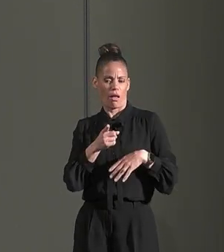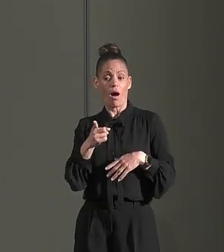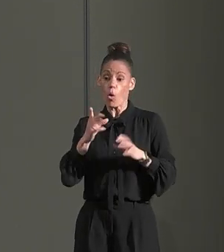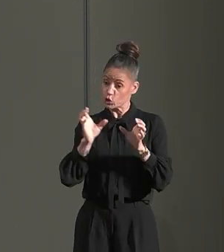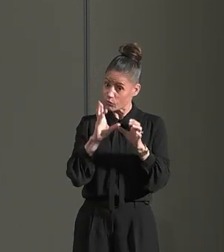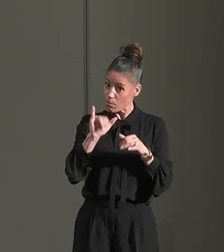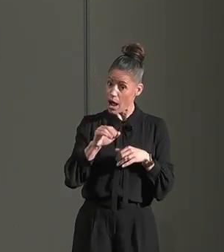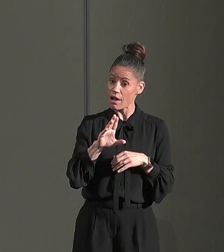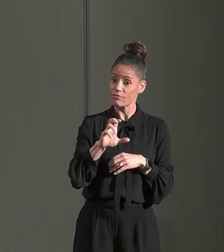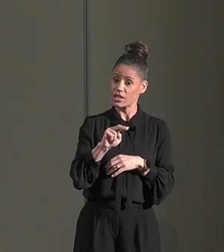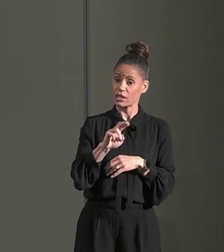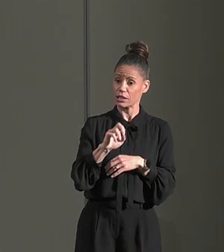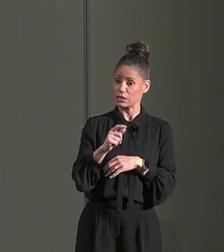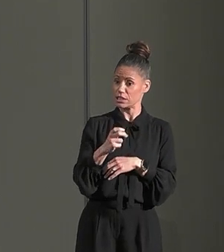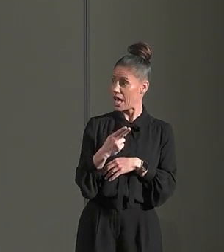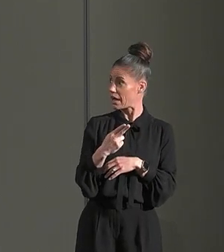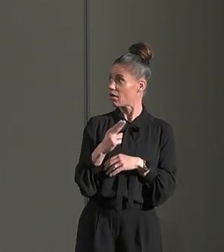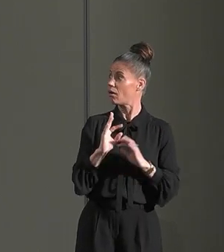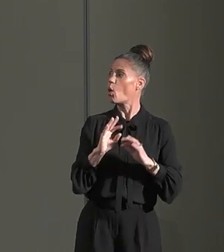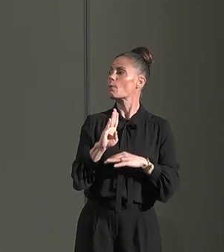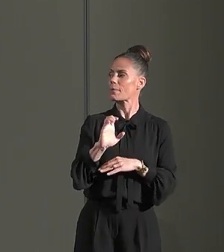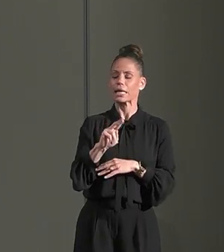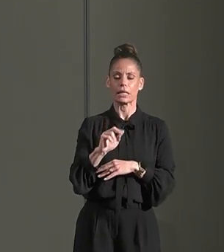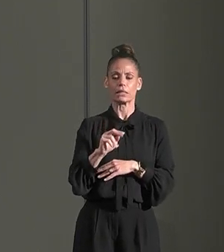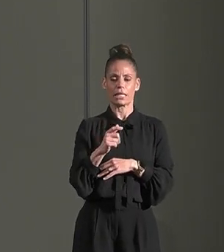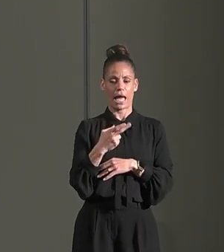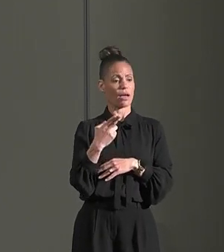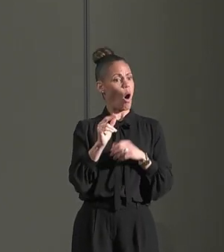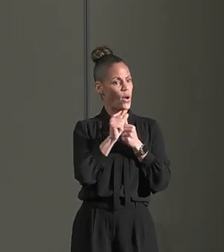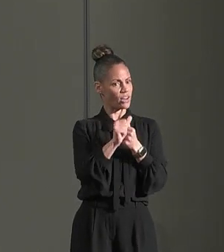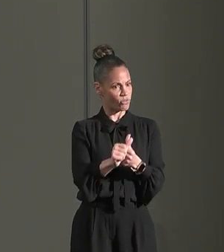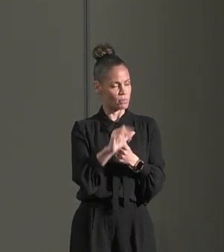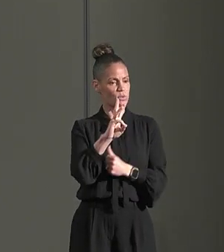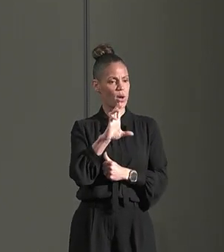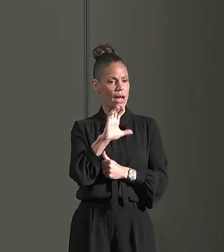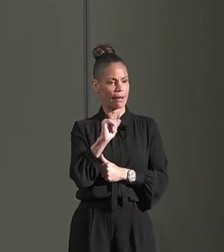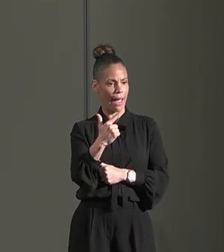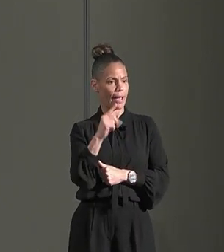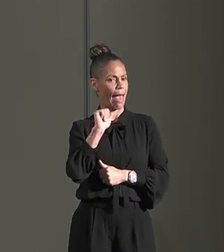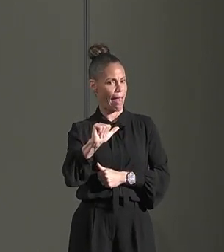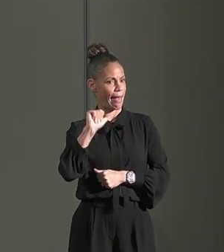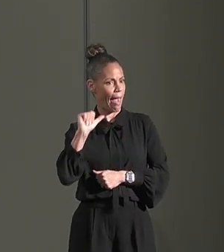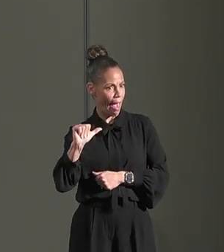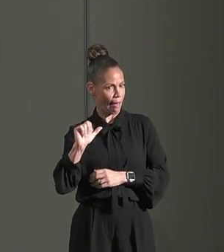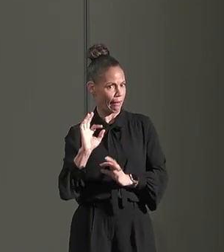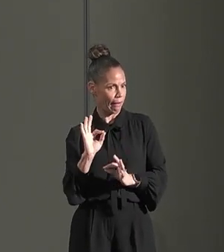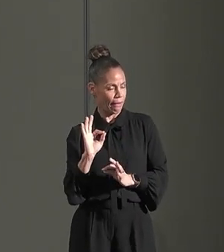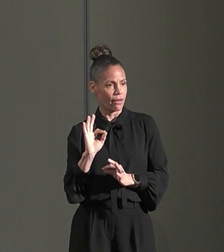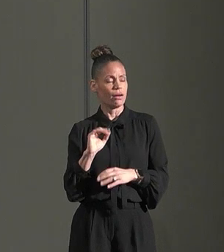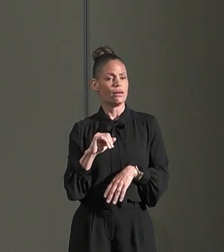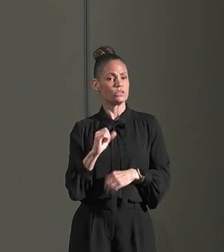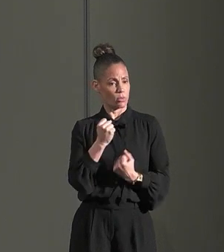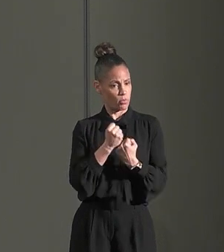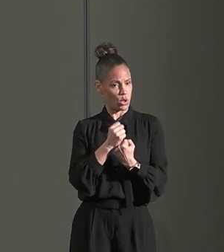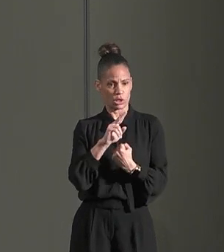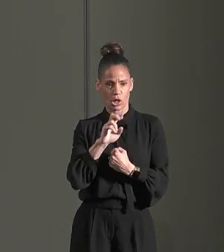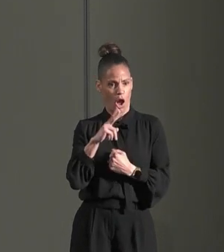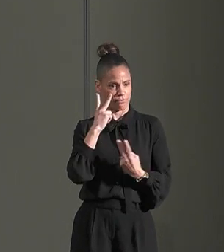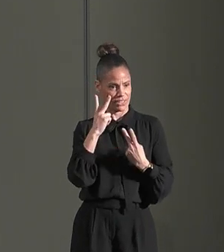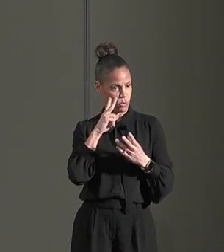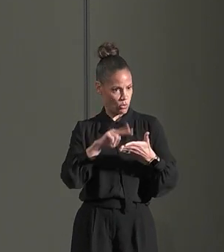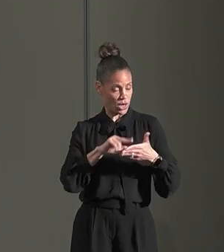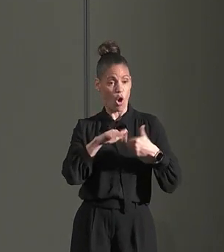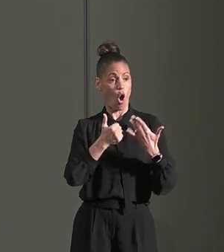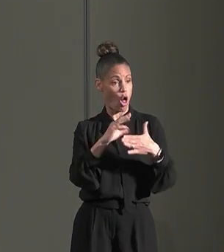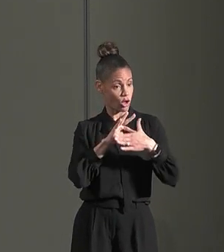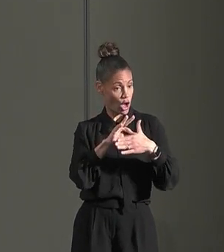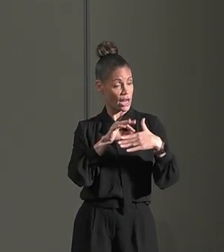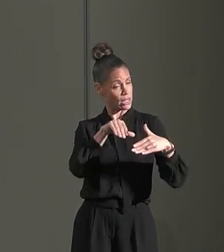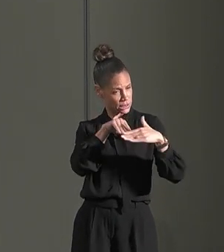B ena tech and it is conformed to WCAG-AA and support non-visual reading and read out loud